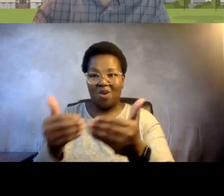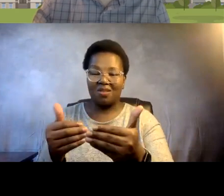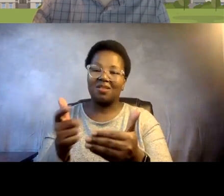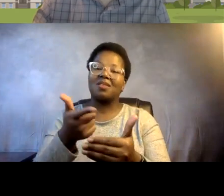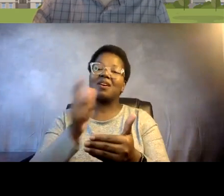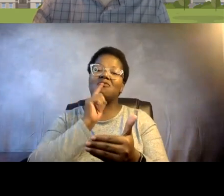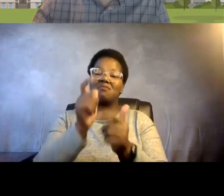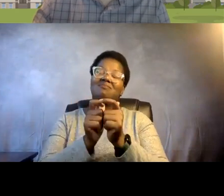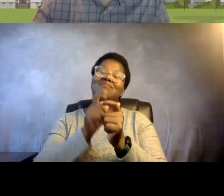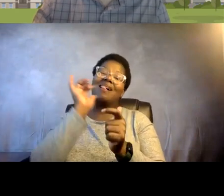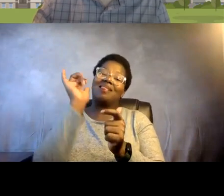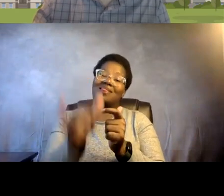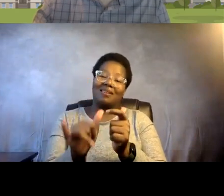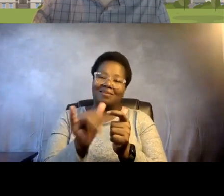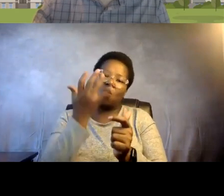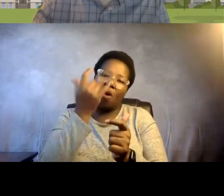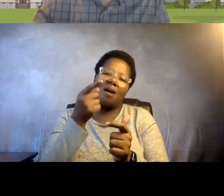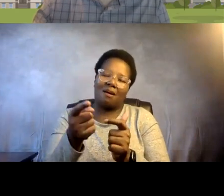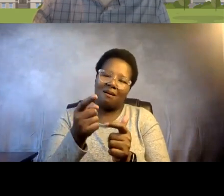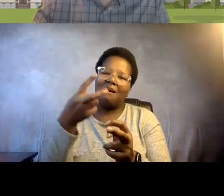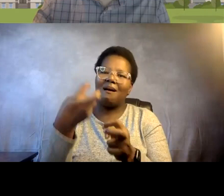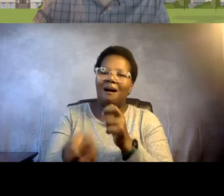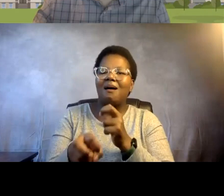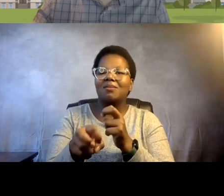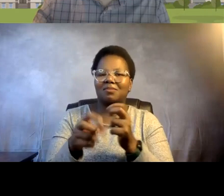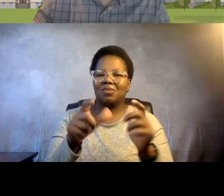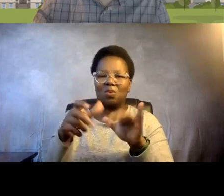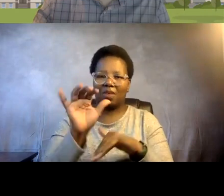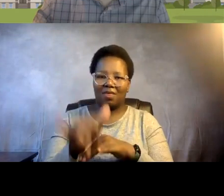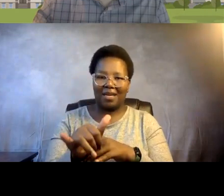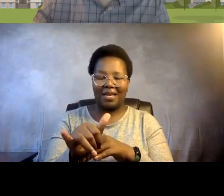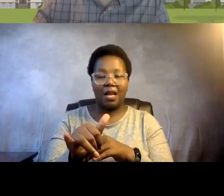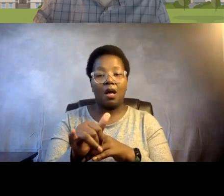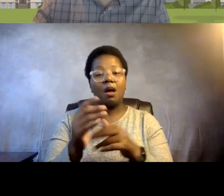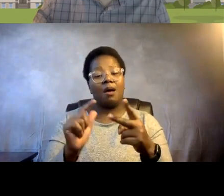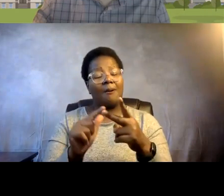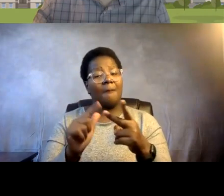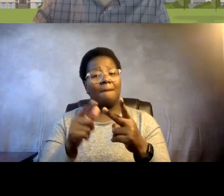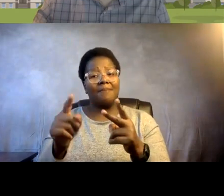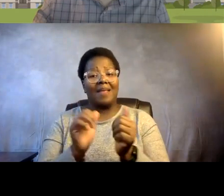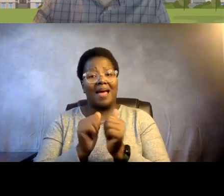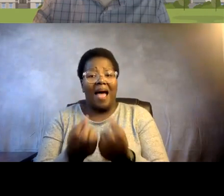difficult. And another is just how much ARIA is built into sites and ARIA overload. I've got a